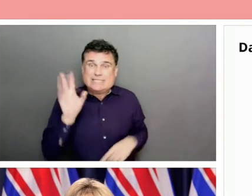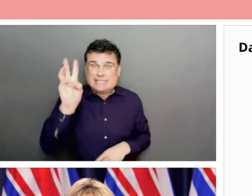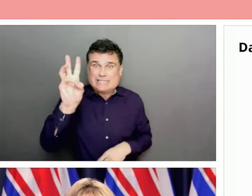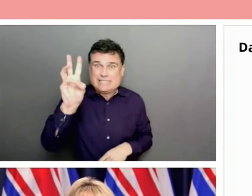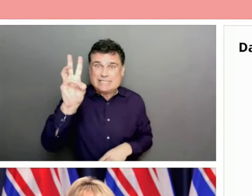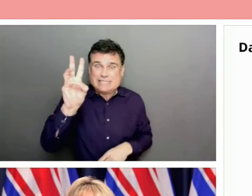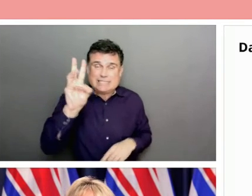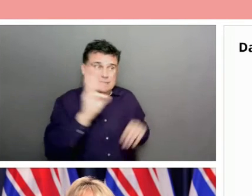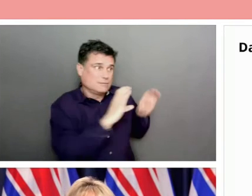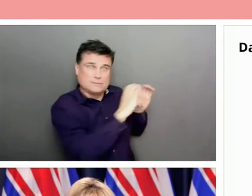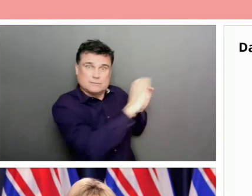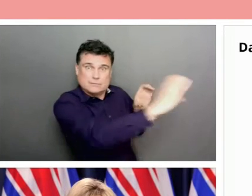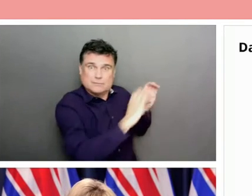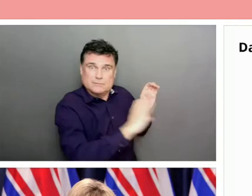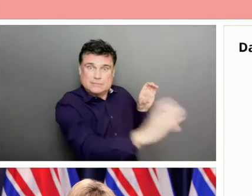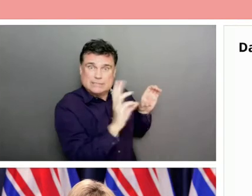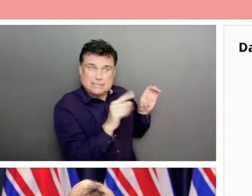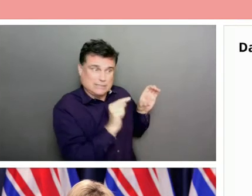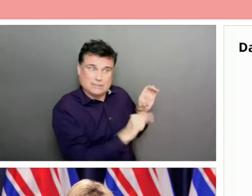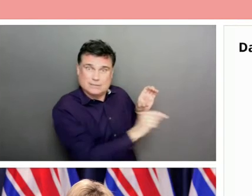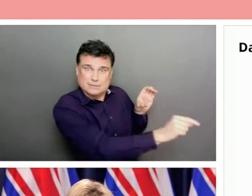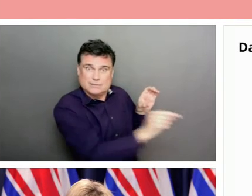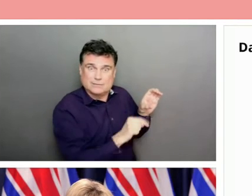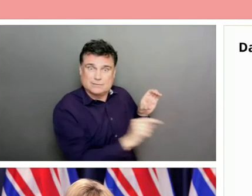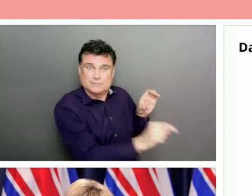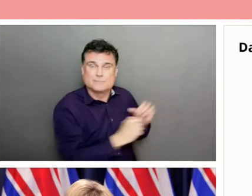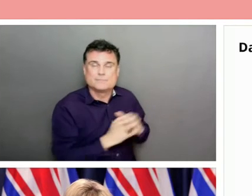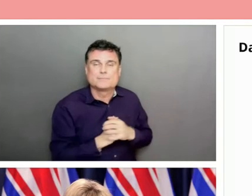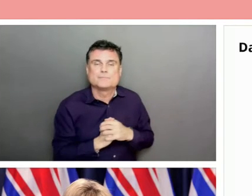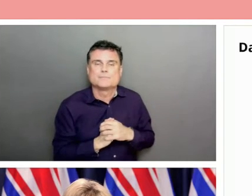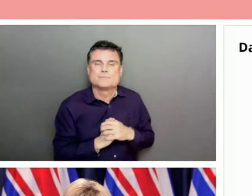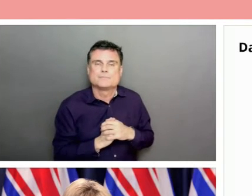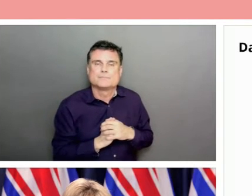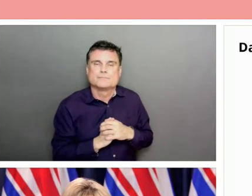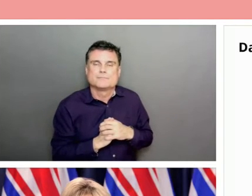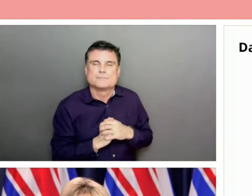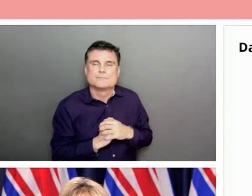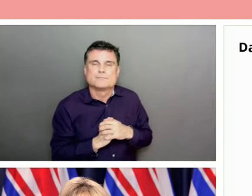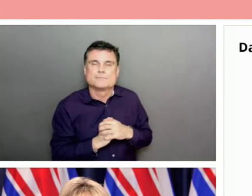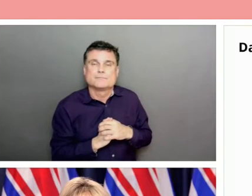number of people testing positive per million population.